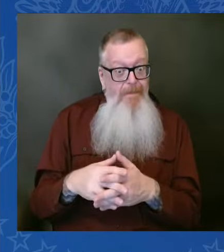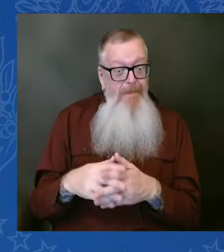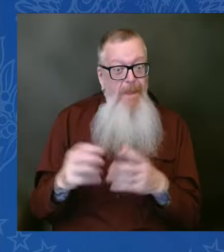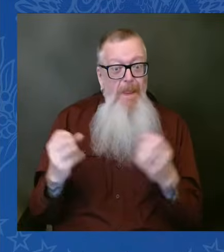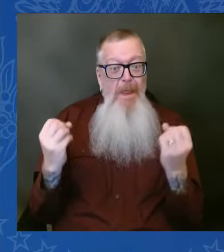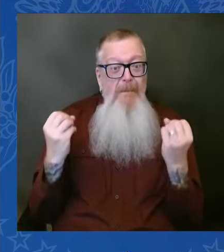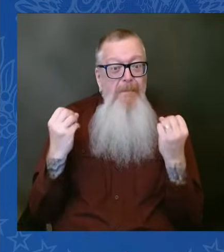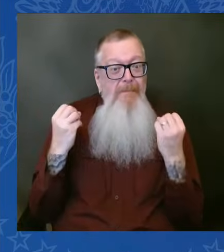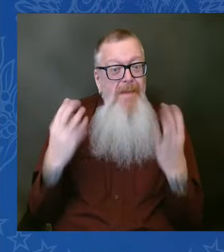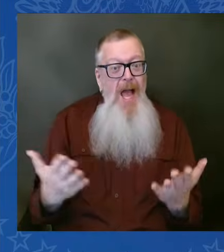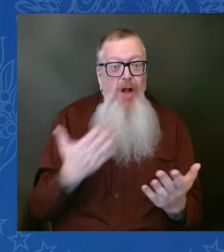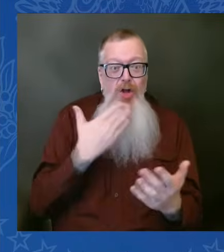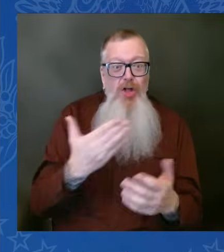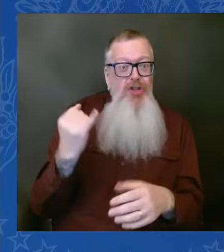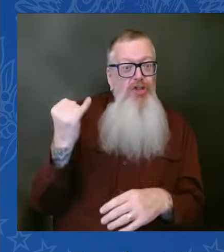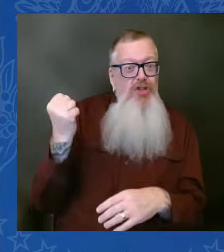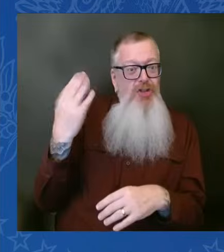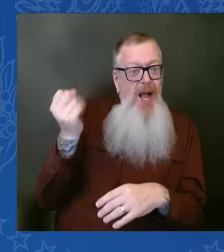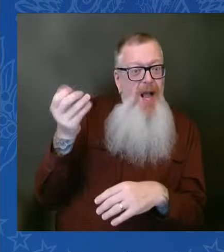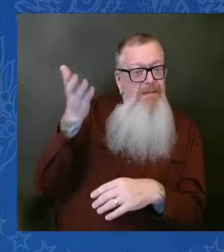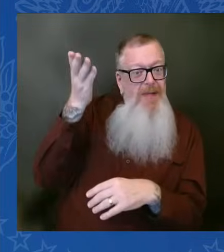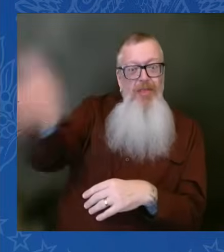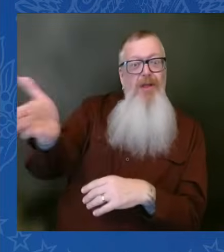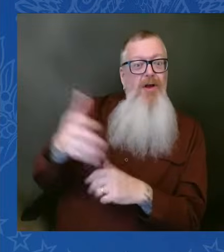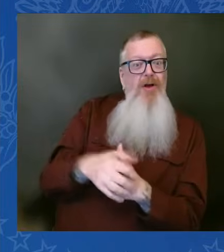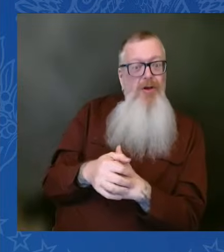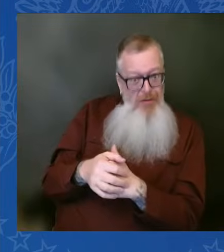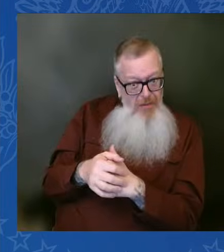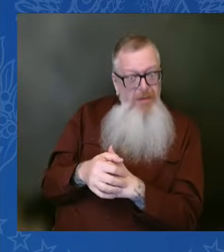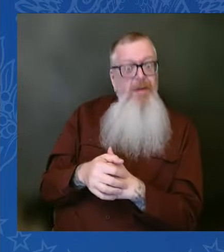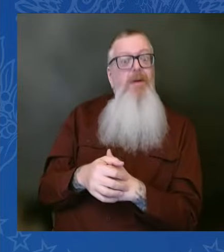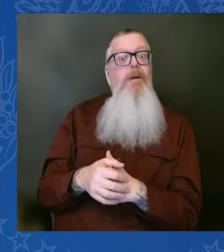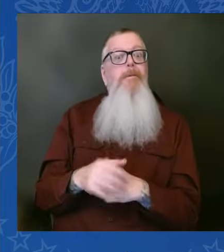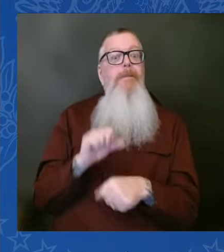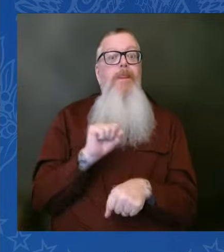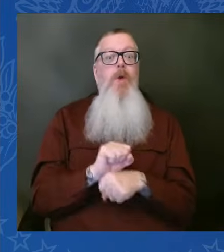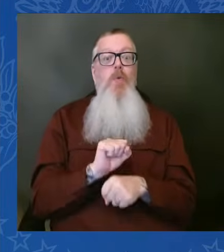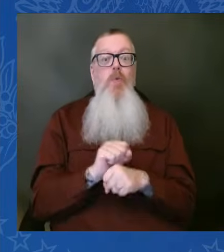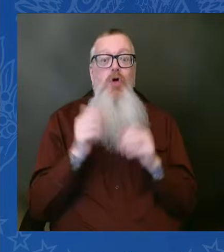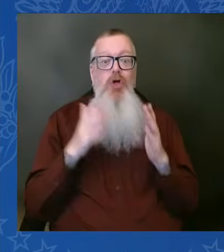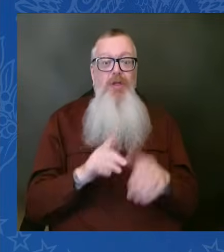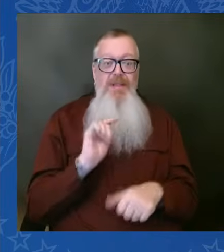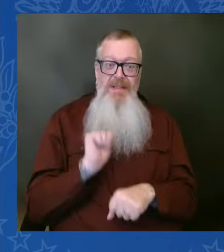also creating those jobs for workers installing more sol- -- solar panels, batteries,